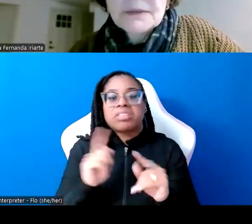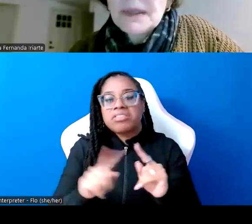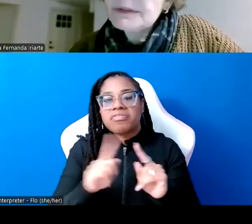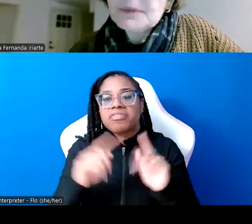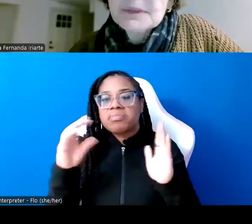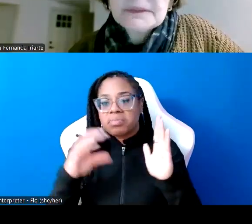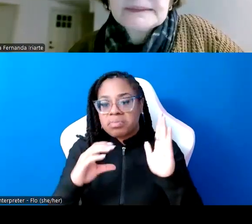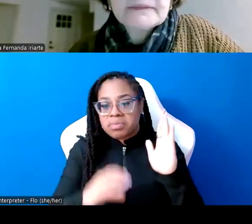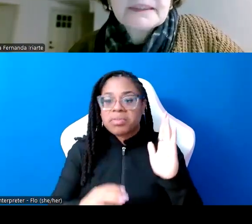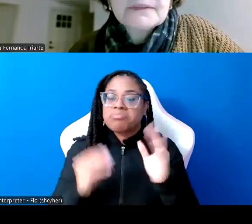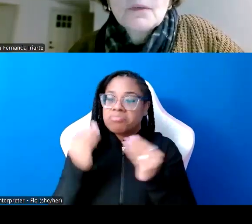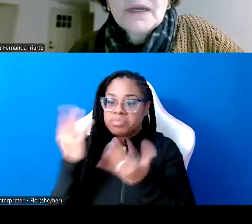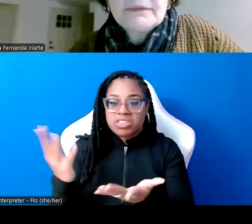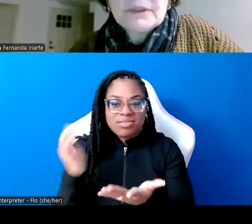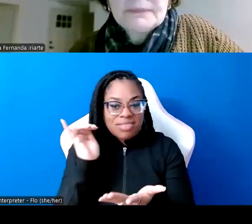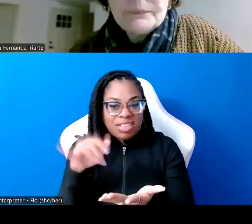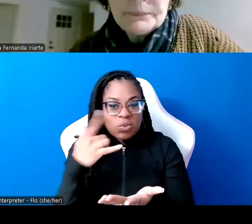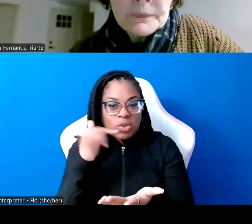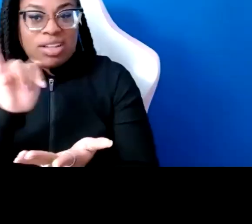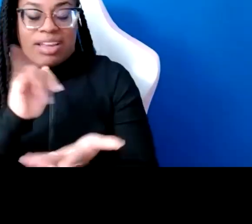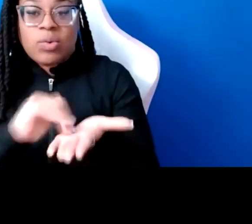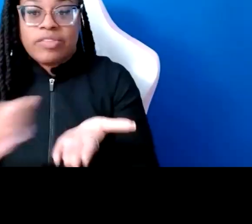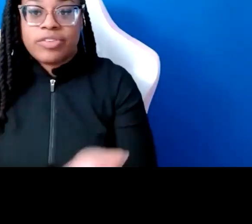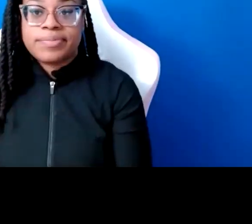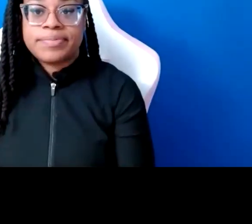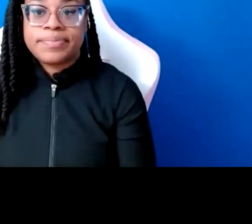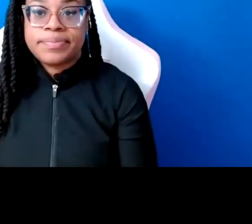So that's what it looks like. That's the waiver.